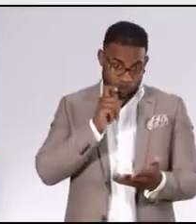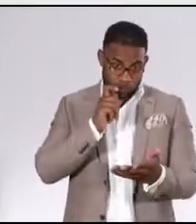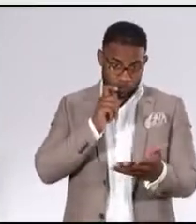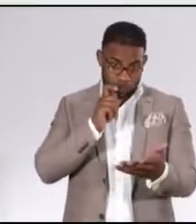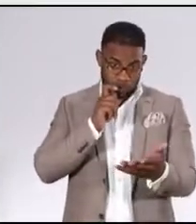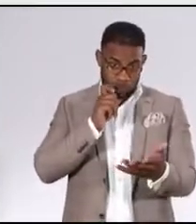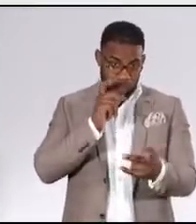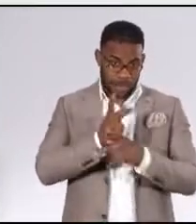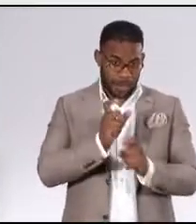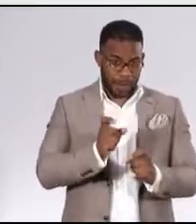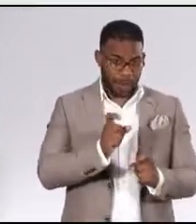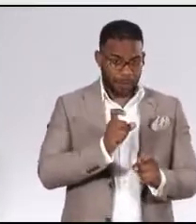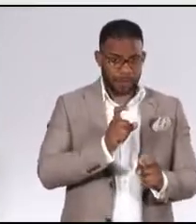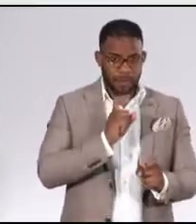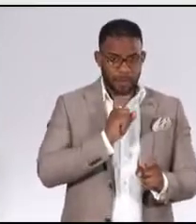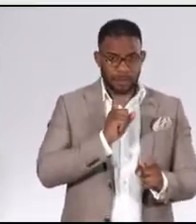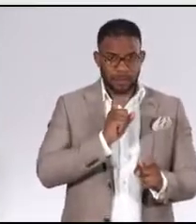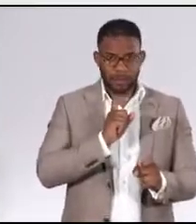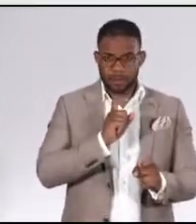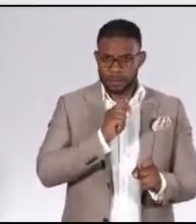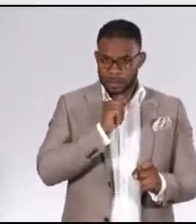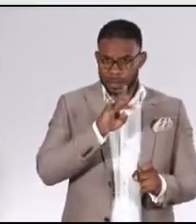uh our caregiver is cares, is non binary.